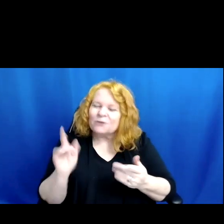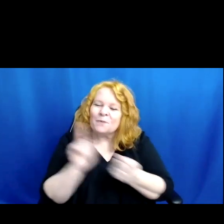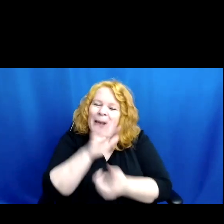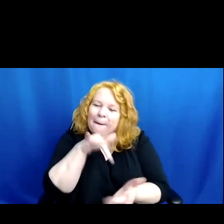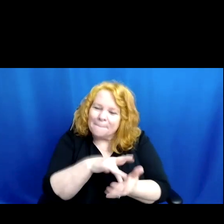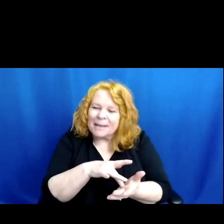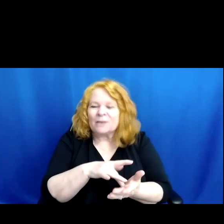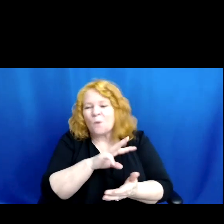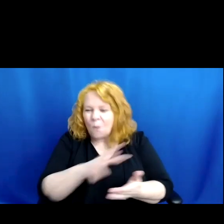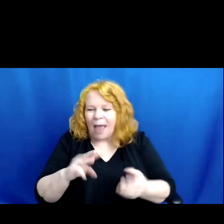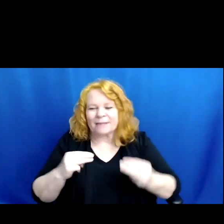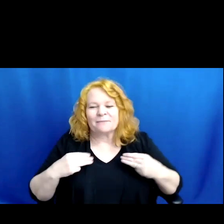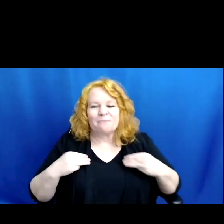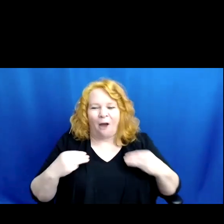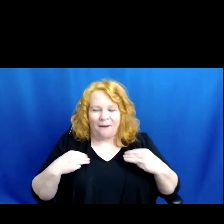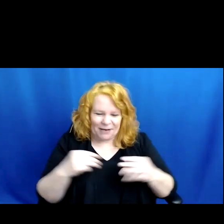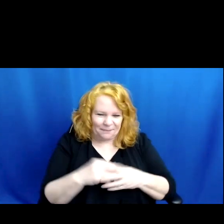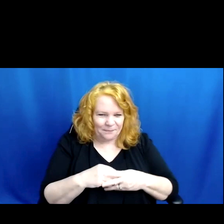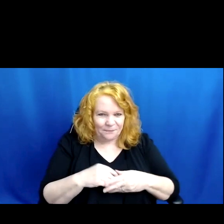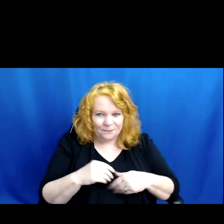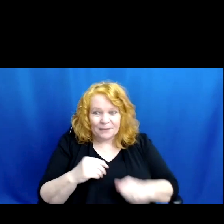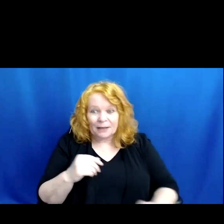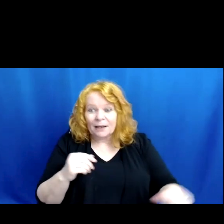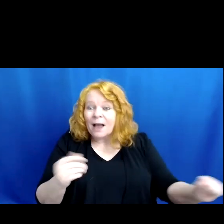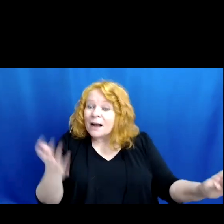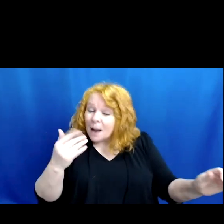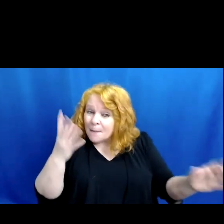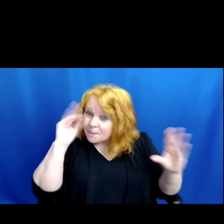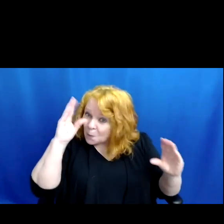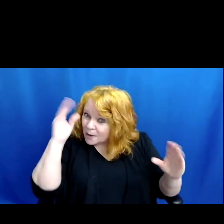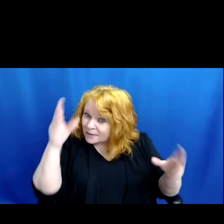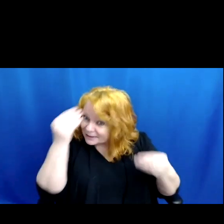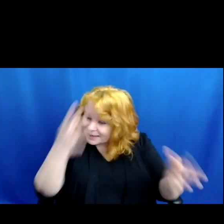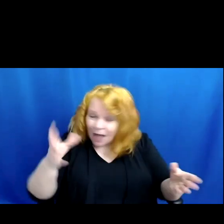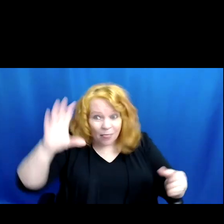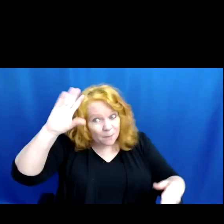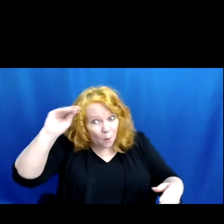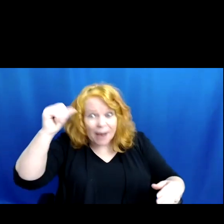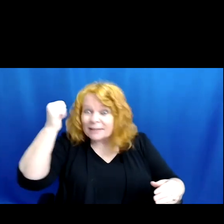Come on then boys, let’s tell the lovely moms and dads and all the boys and girls about